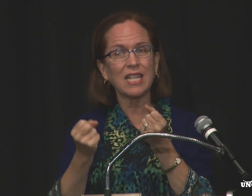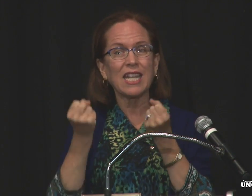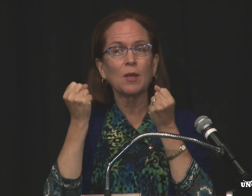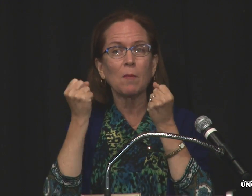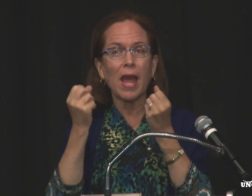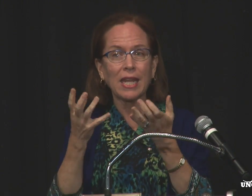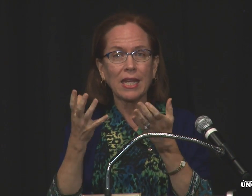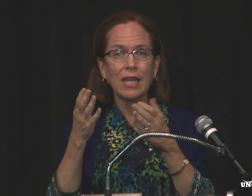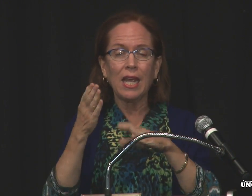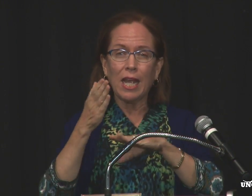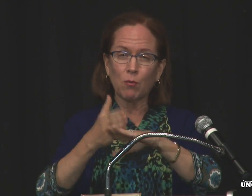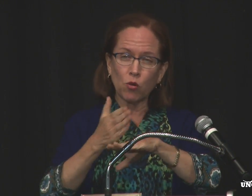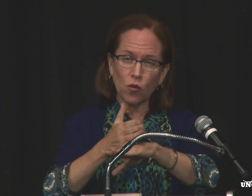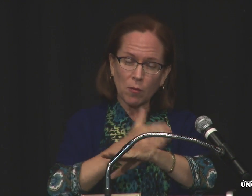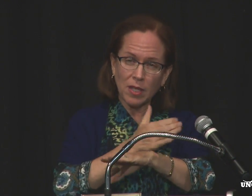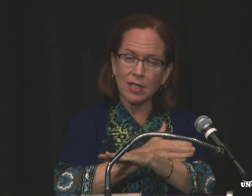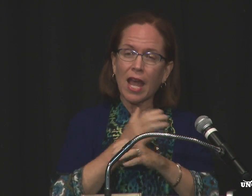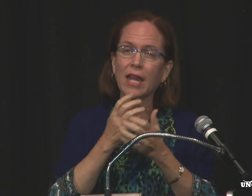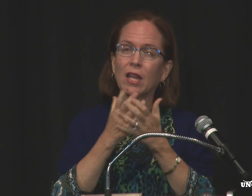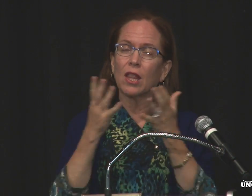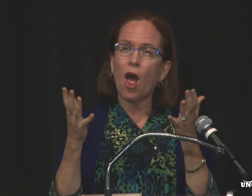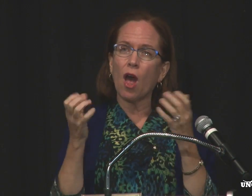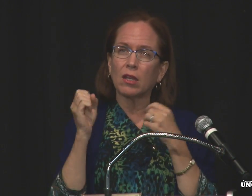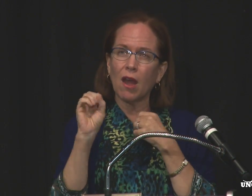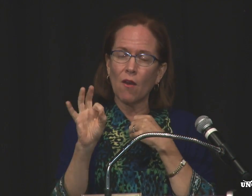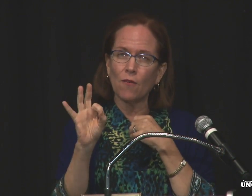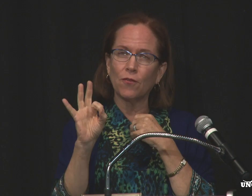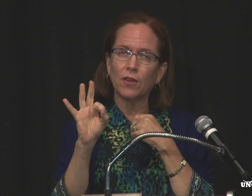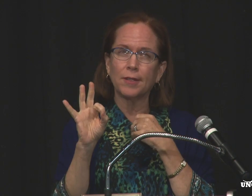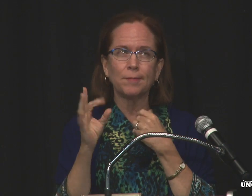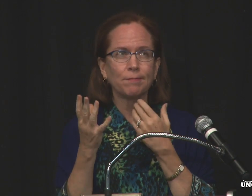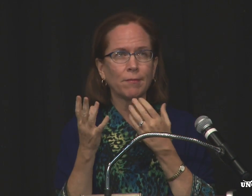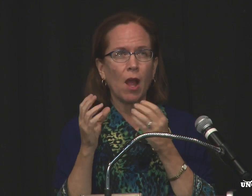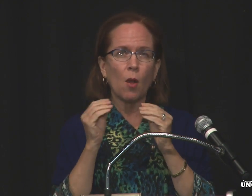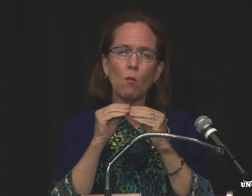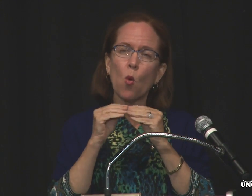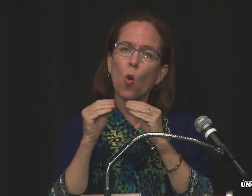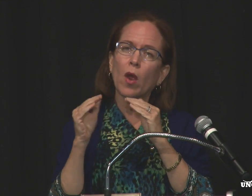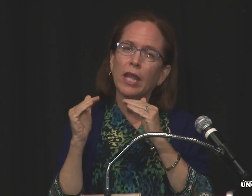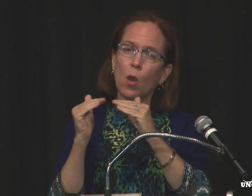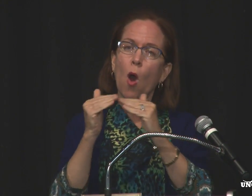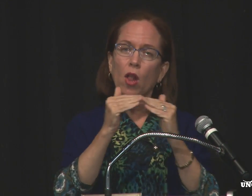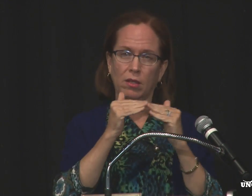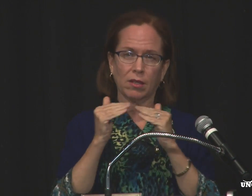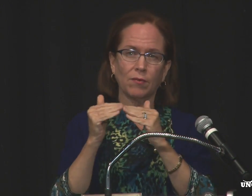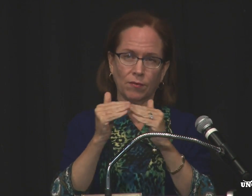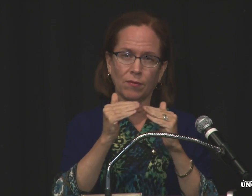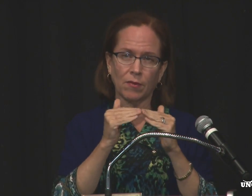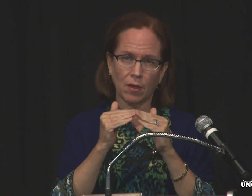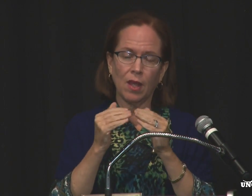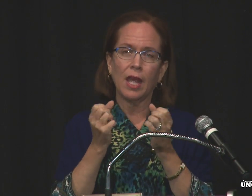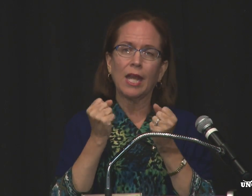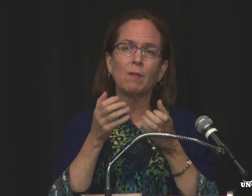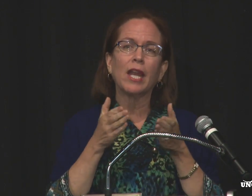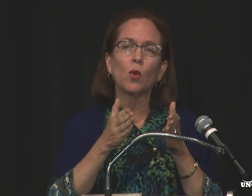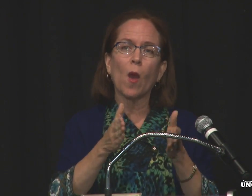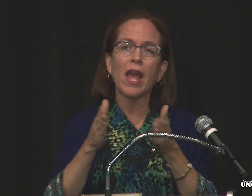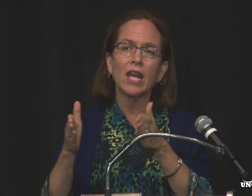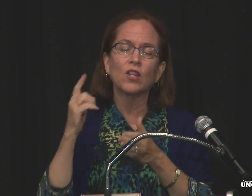in many improvements and a lot of more equality, in many ways